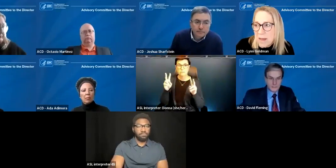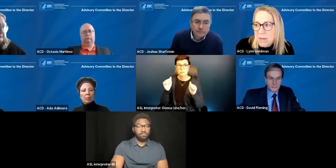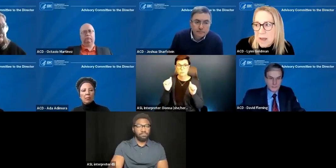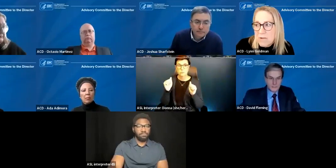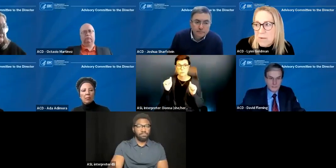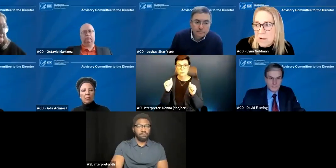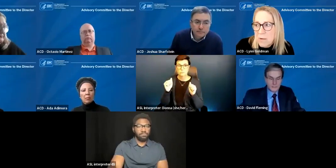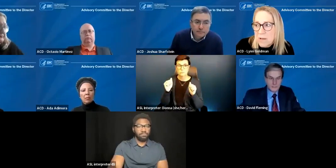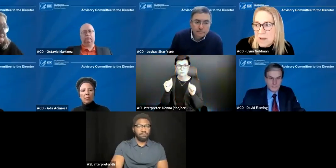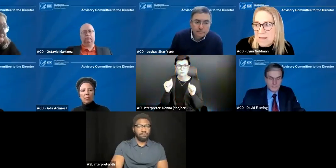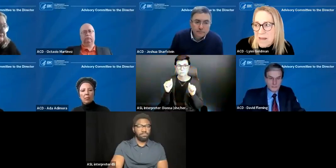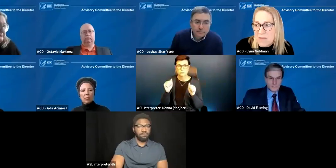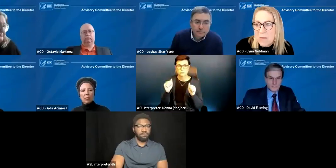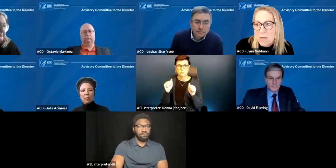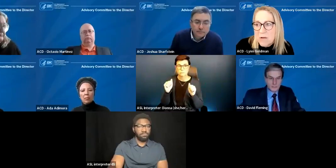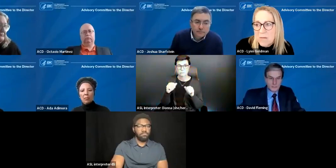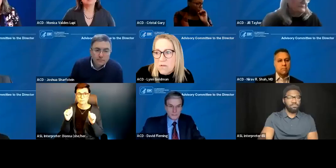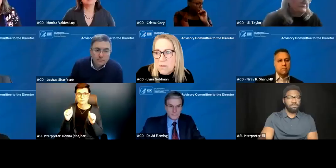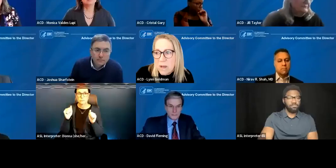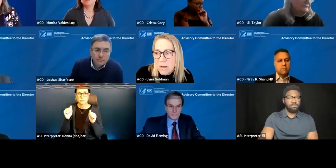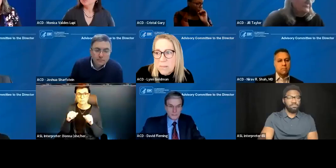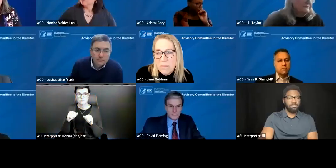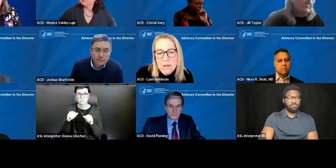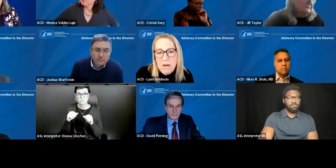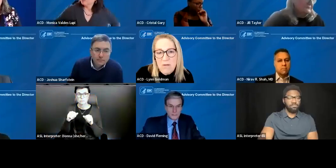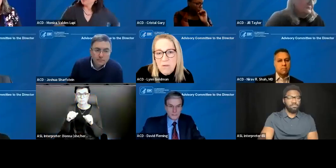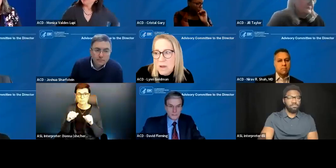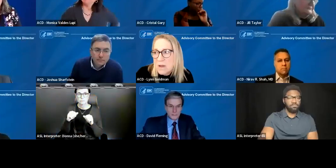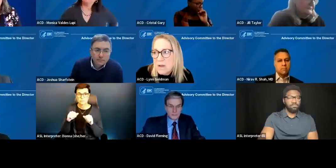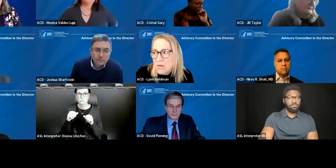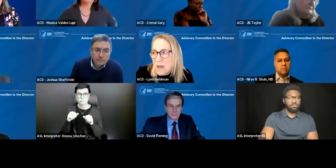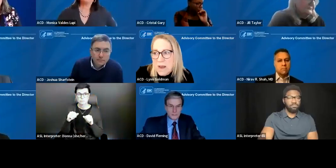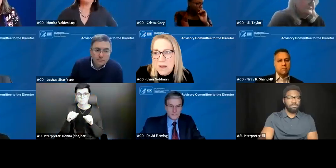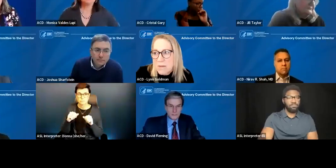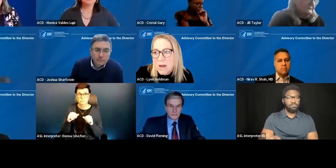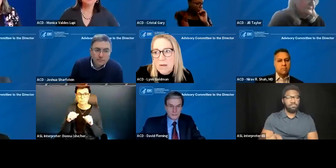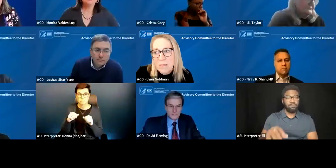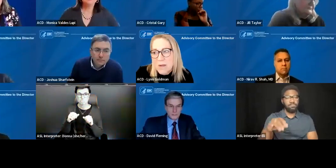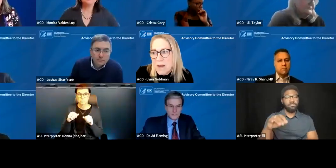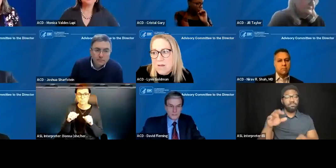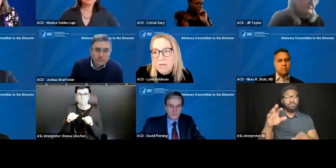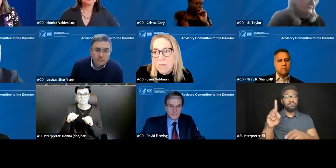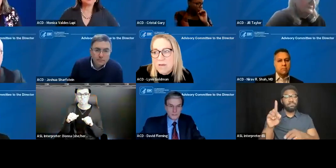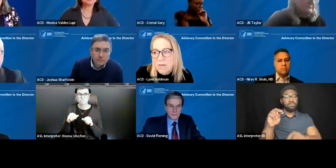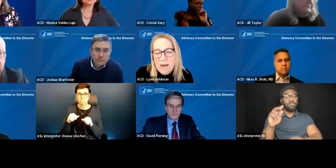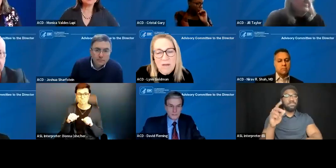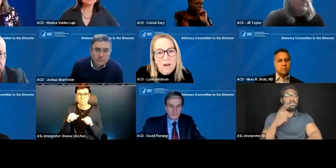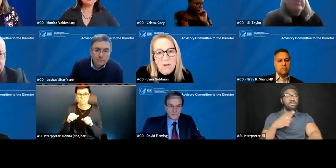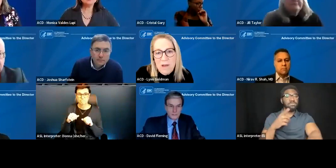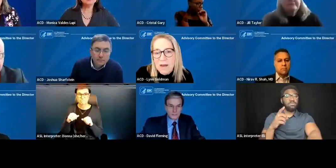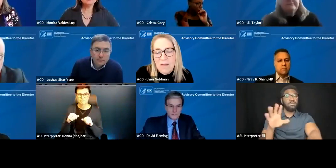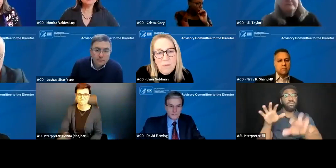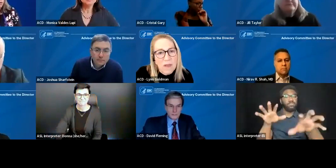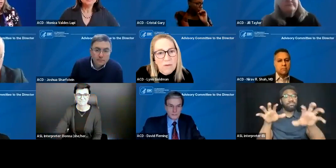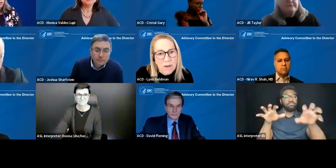like laboratory quality, safety, workforce, you know, training, readiness, response, manufacturing, that is really critical.